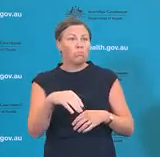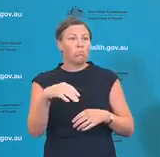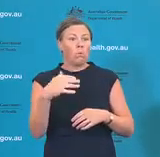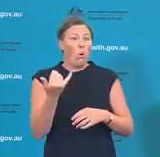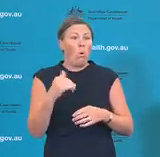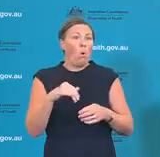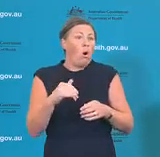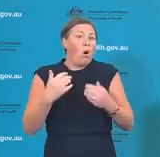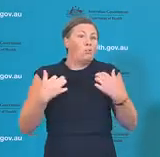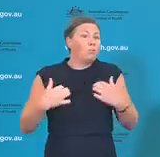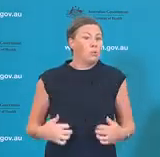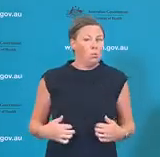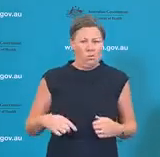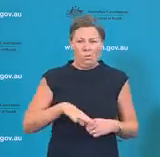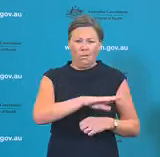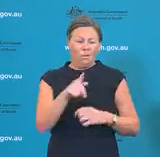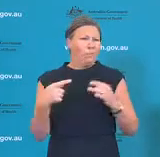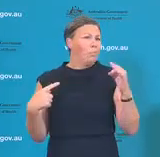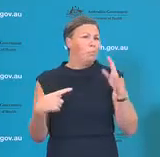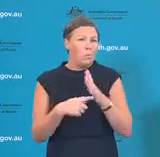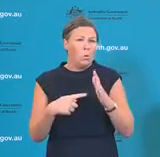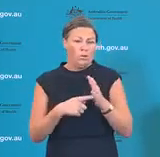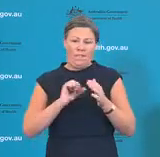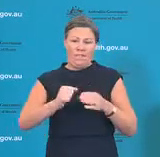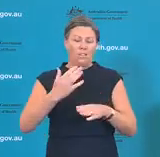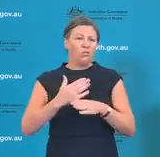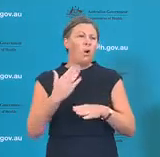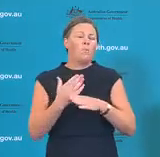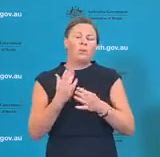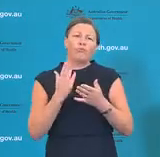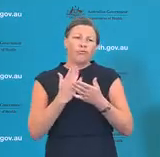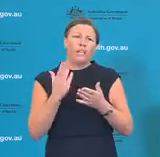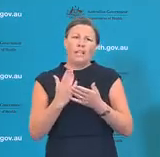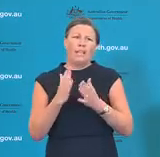value all of our health care workers greatly. And some questions are asked in